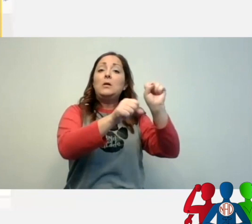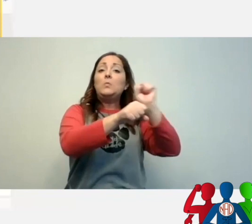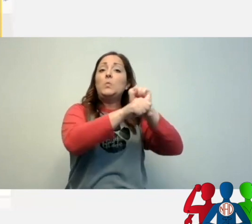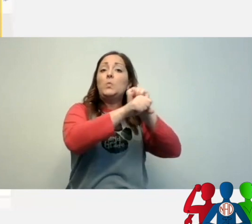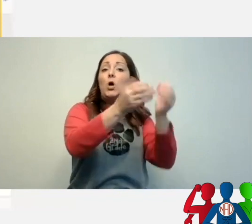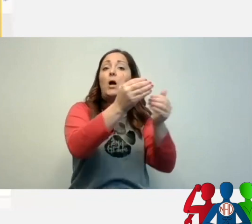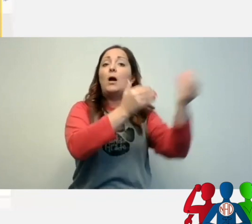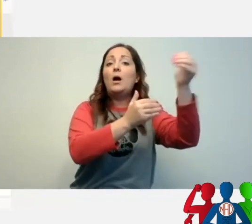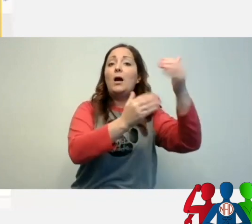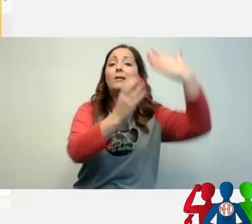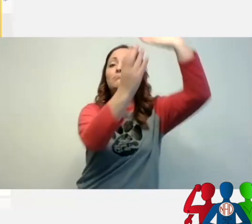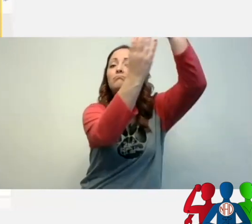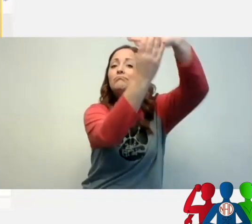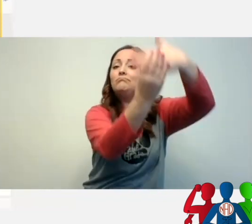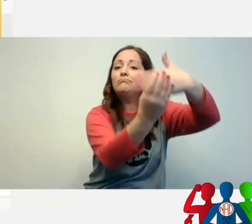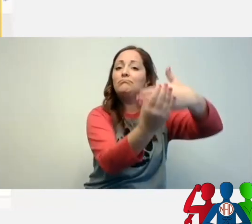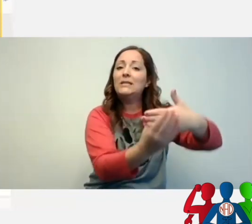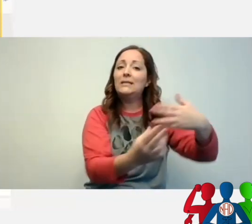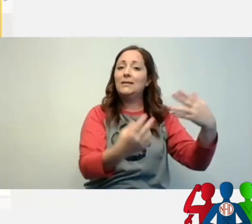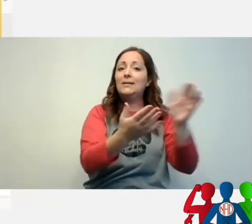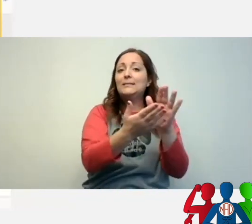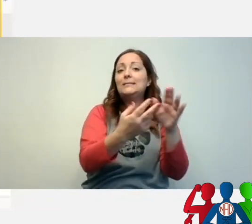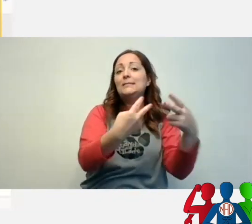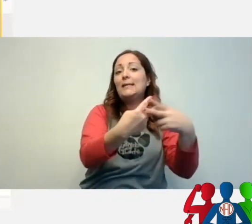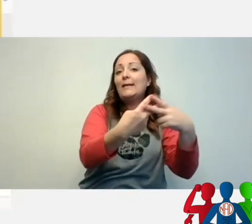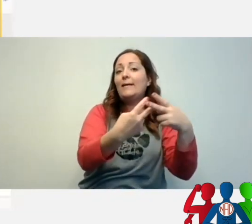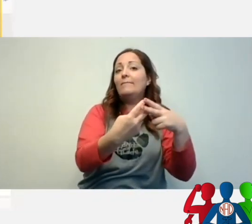but it was nice because she could share her work for future lessons